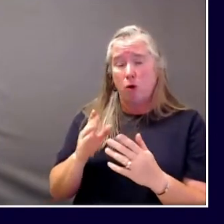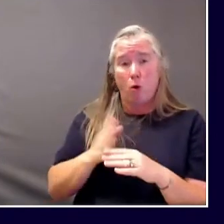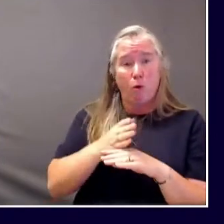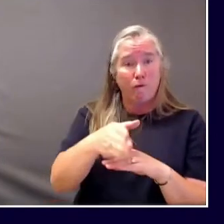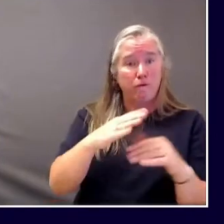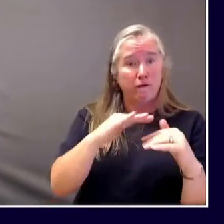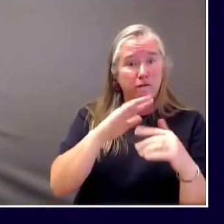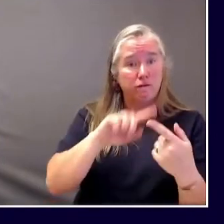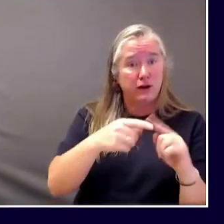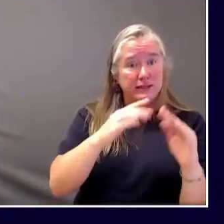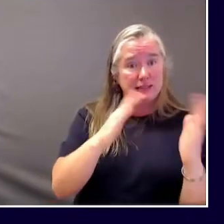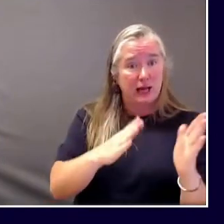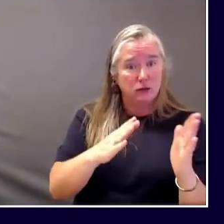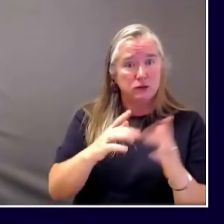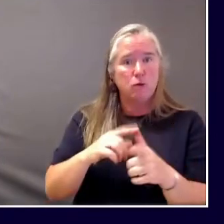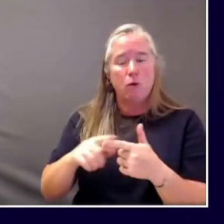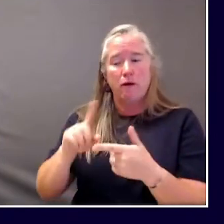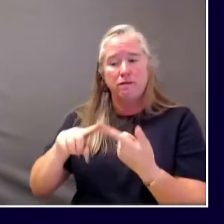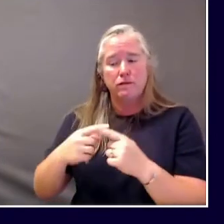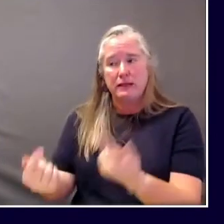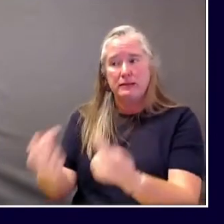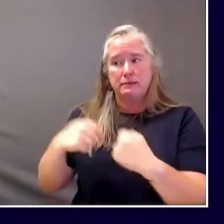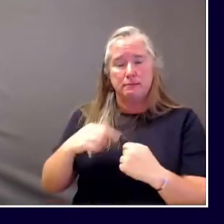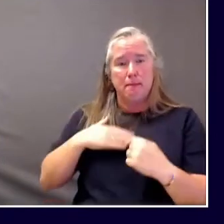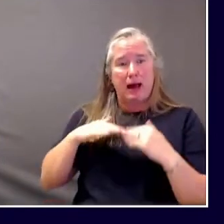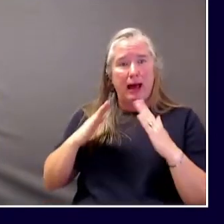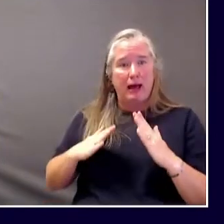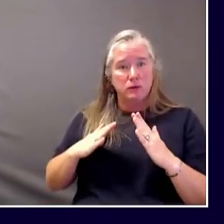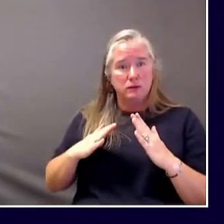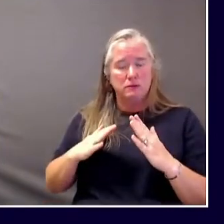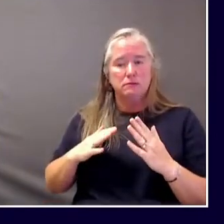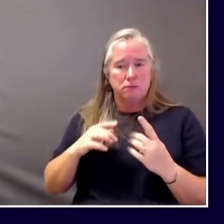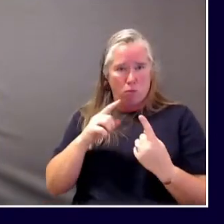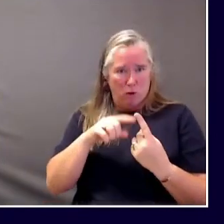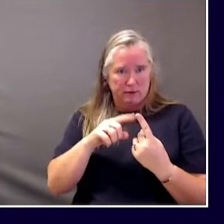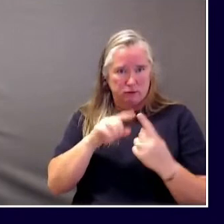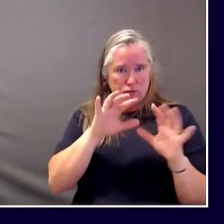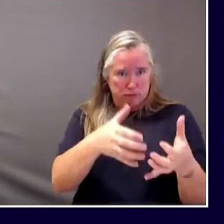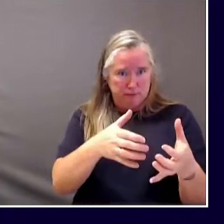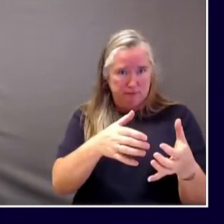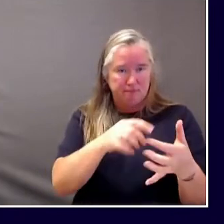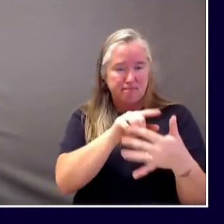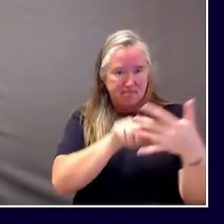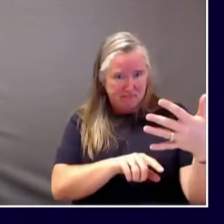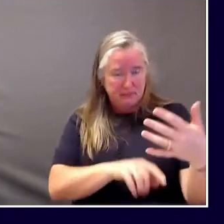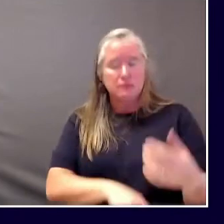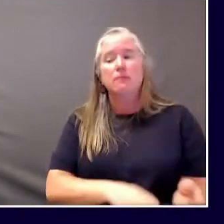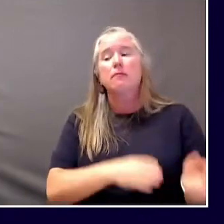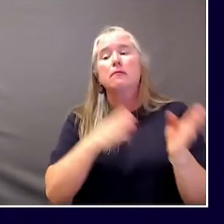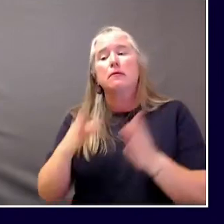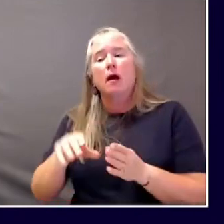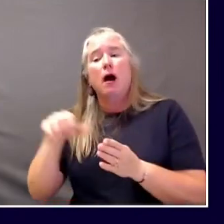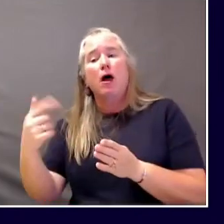houses or small groups of people that have gone out to eat during